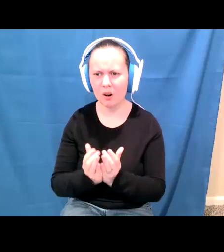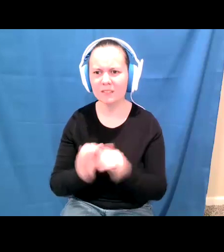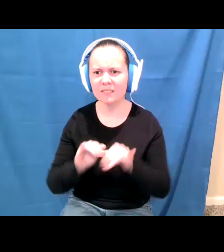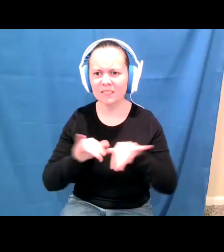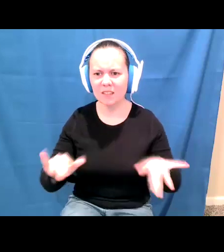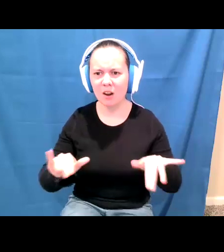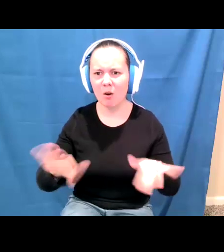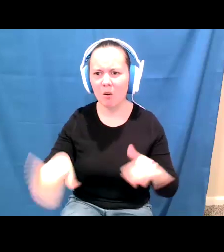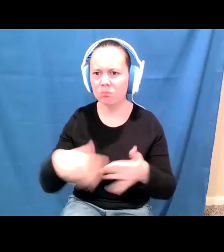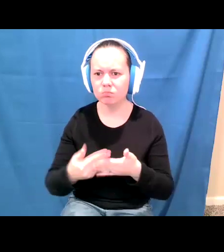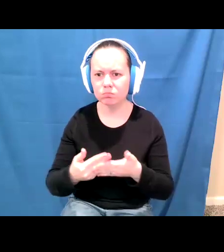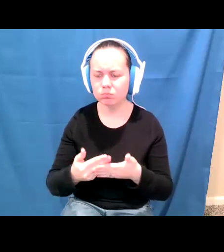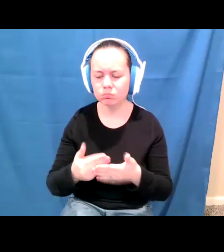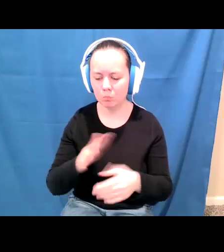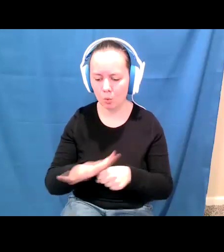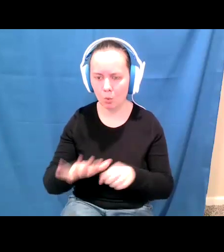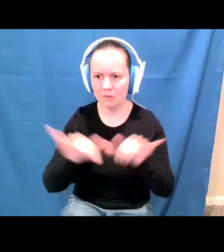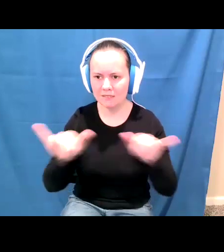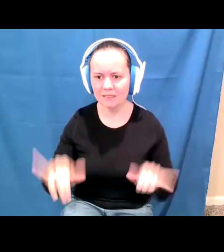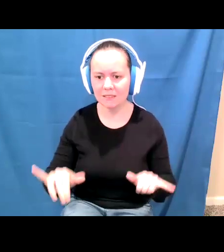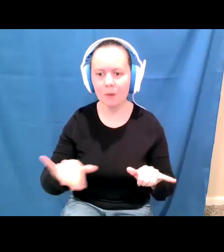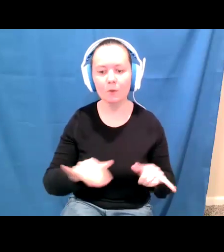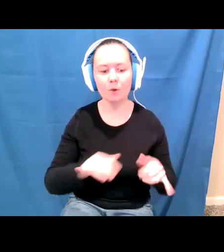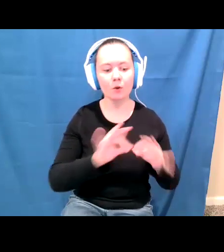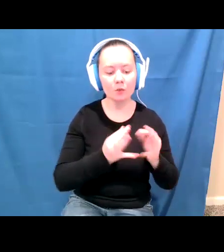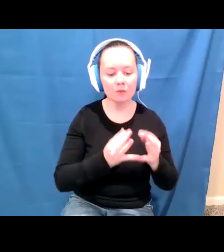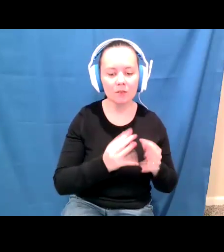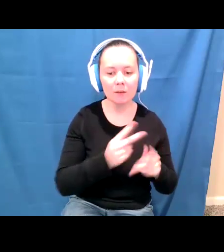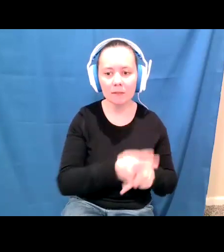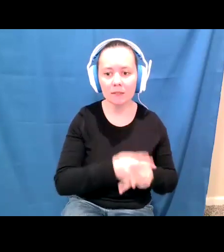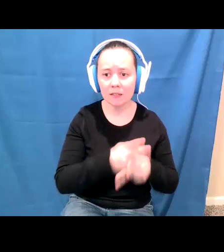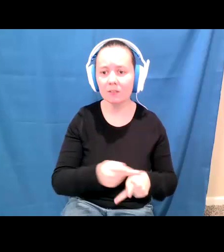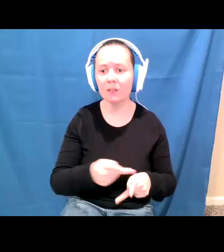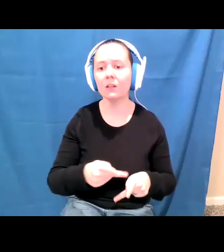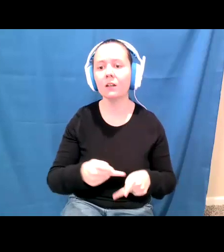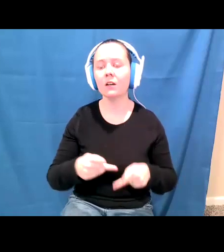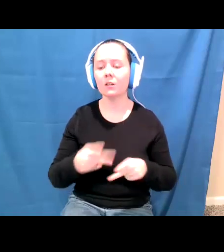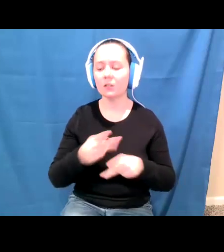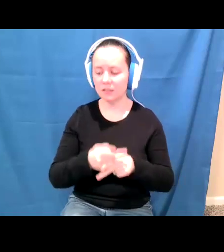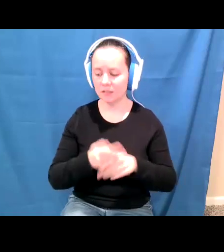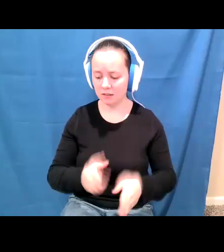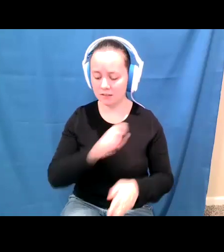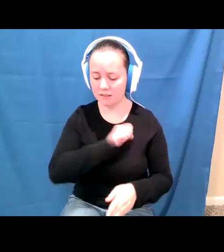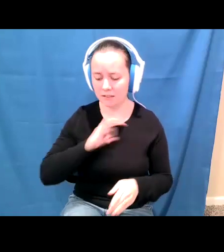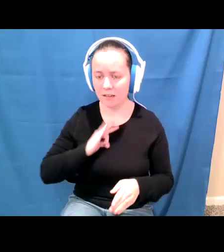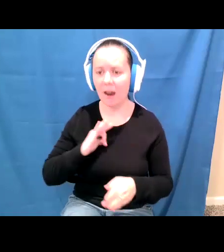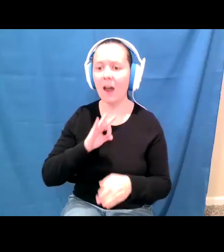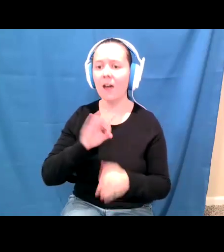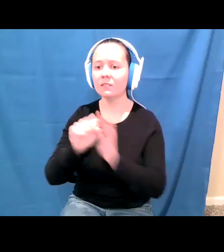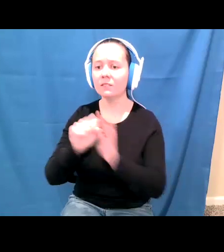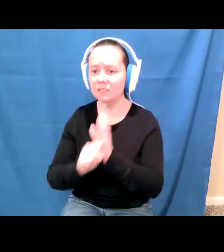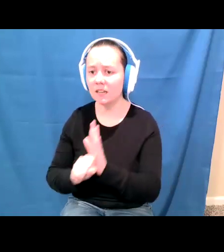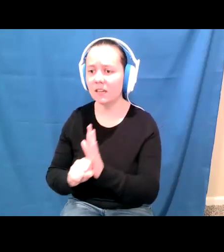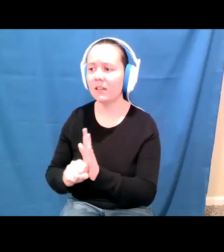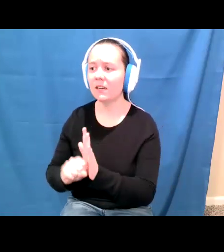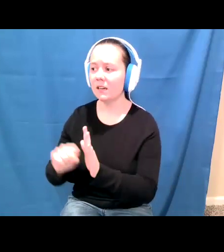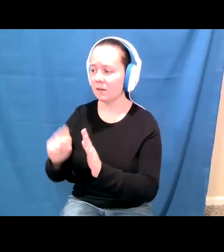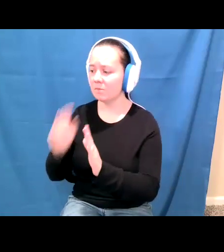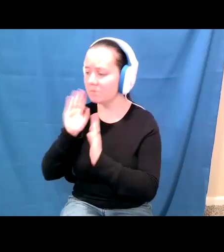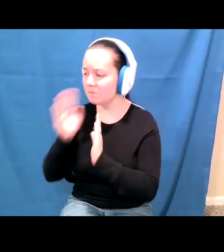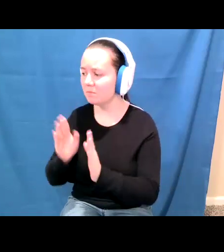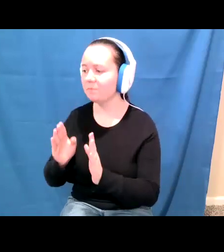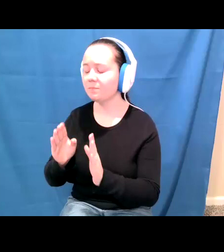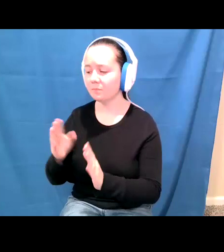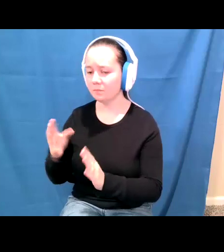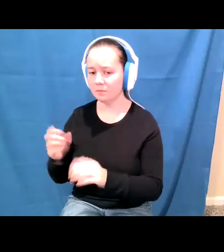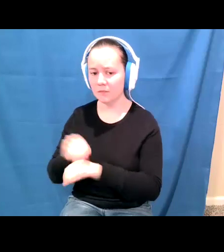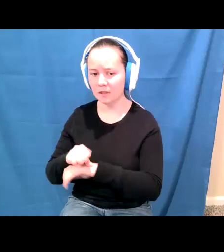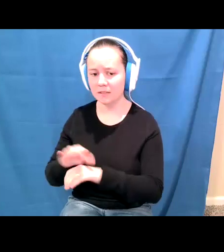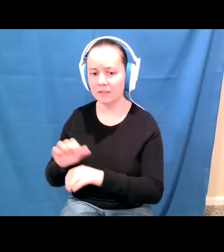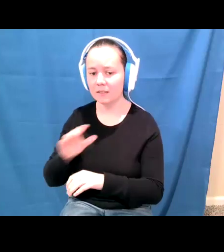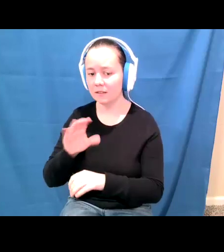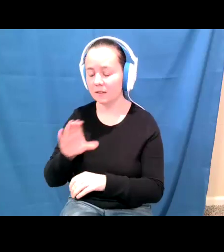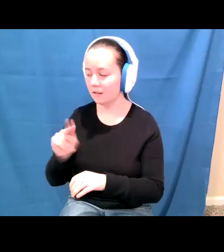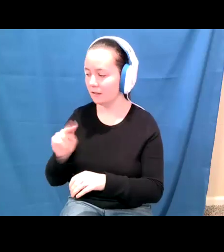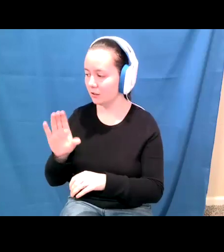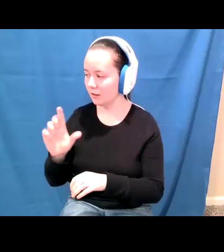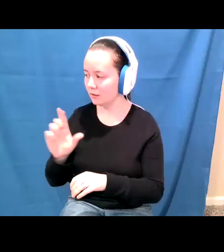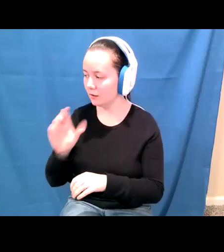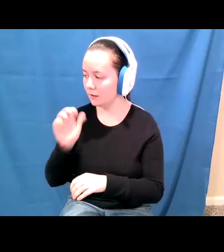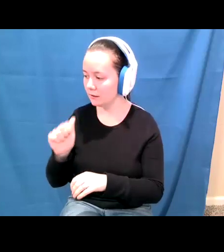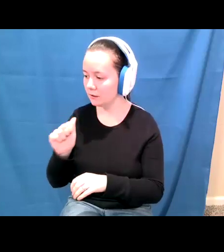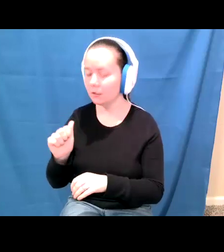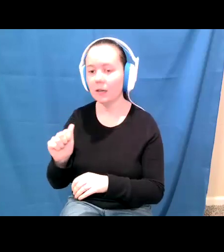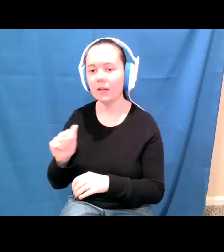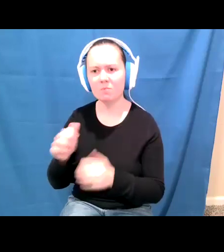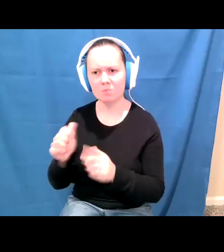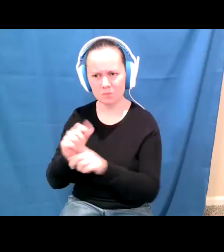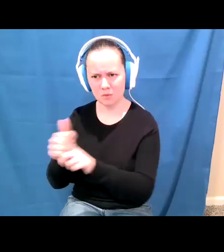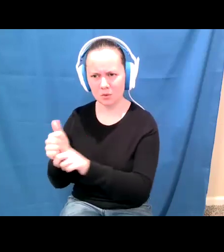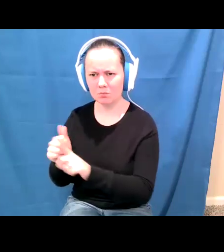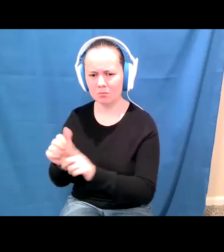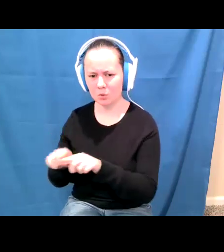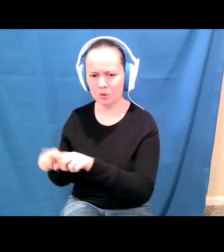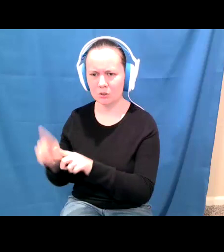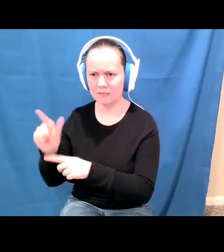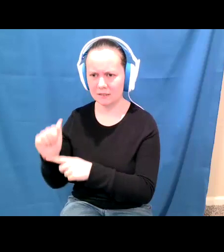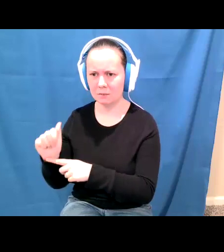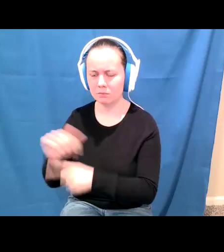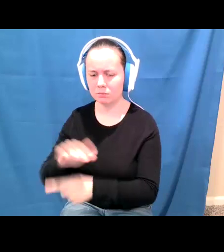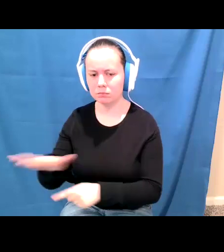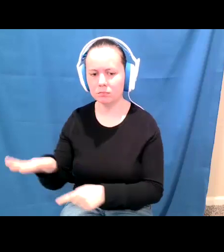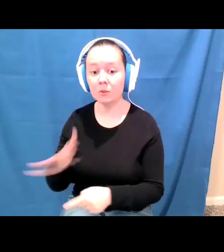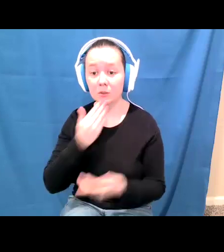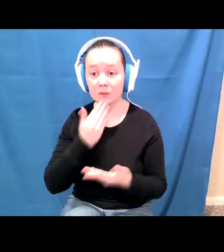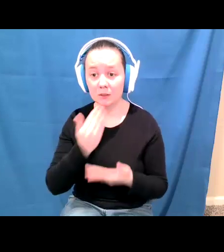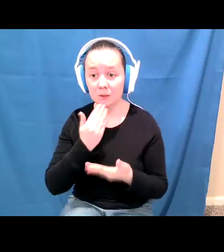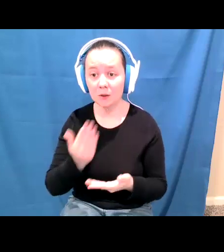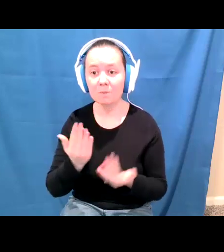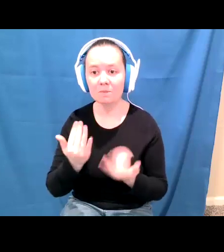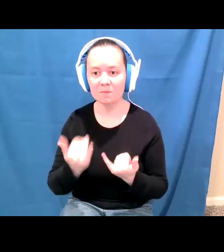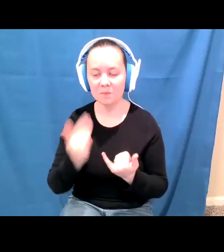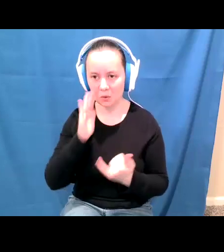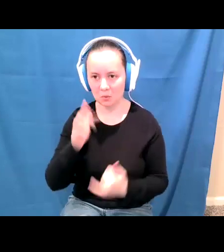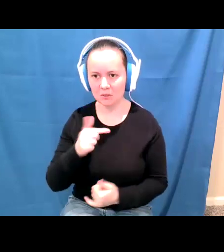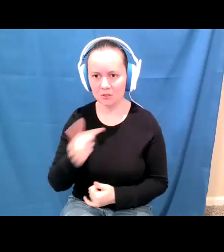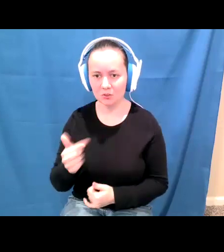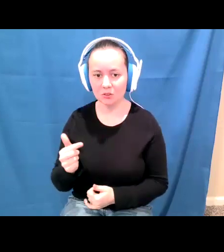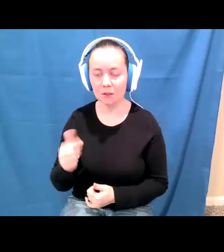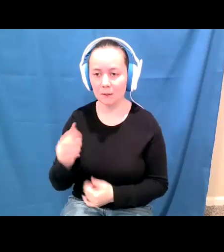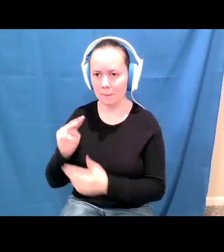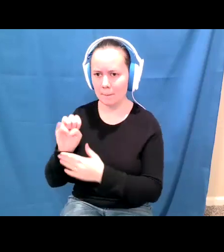from individuals, family caregivers, states, providers, health plans, advocates, councils on aging, others that are really and also on on the disability side that really important. So thank you all for that. And I'm going to turn it to Melissa Harris